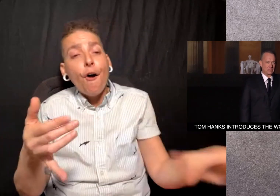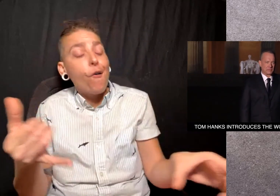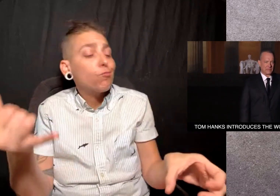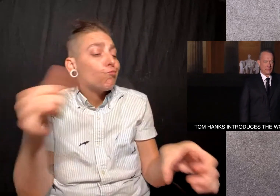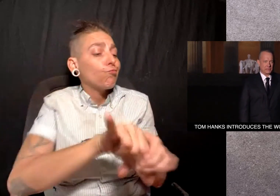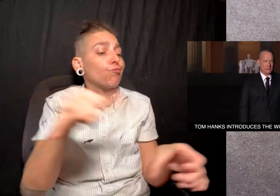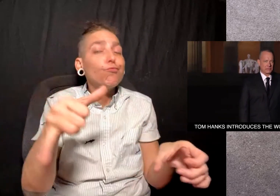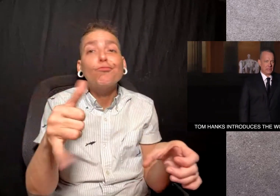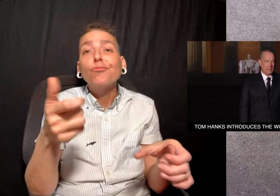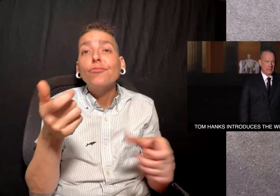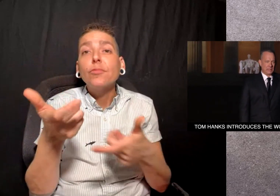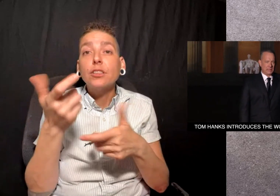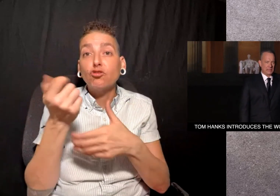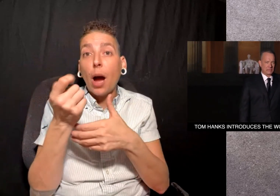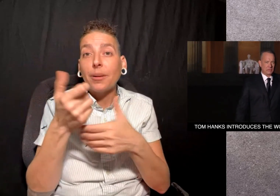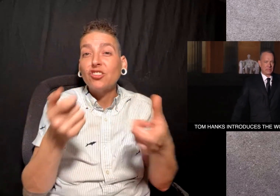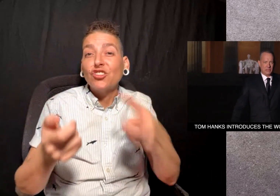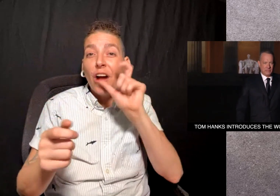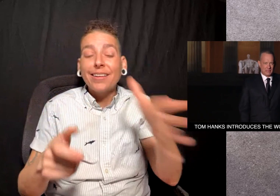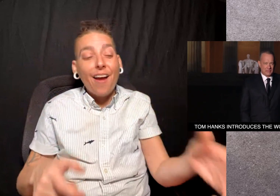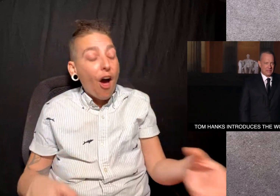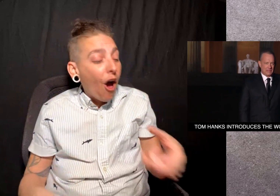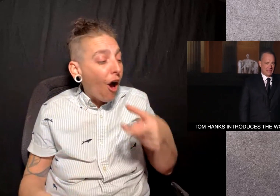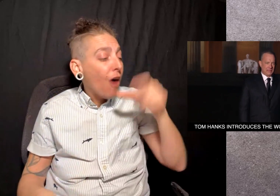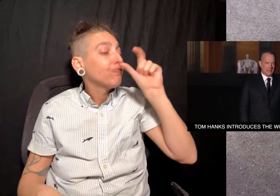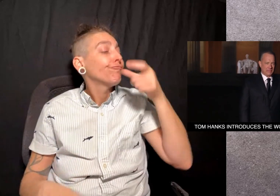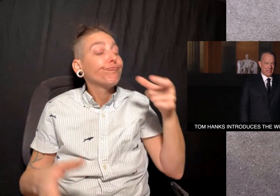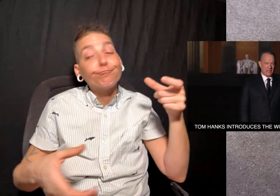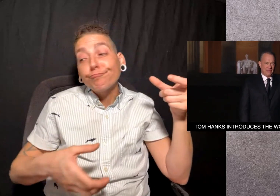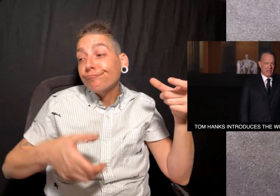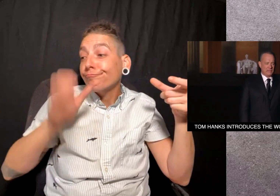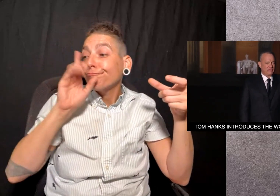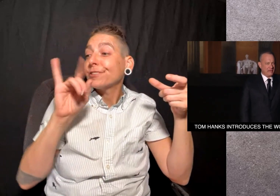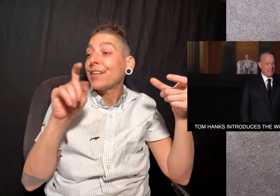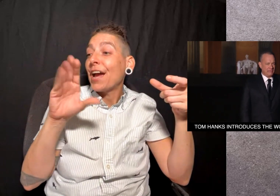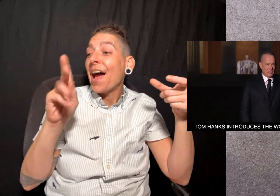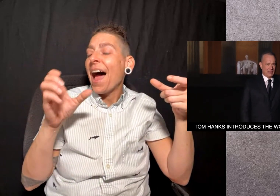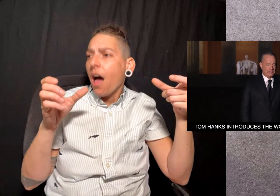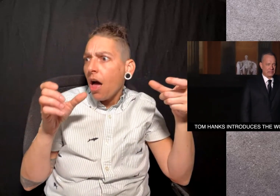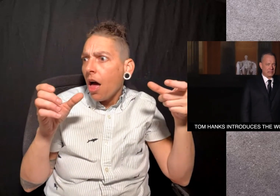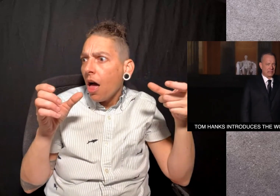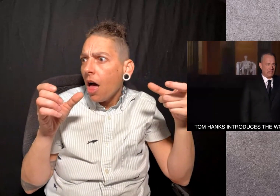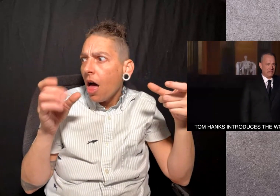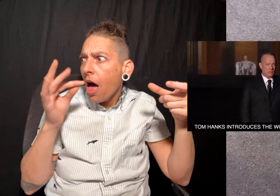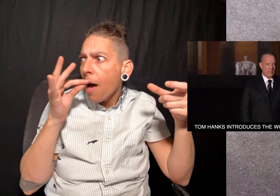he decided to add a shot of champagne to his Diet Coke and it was delicious